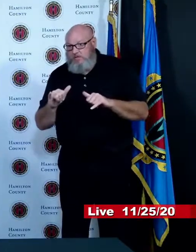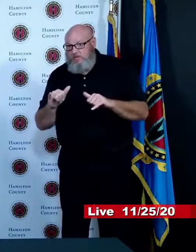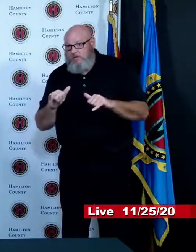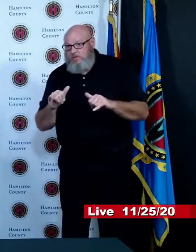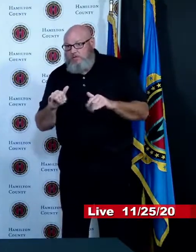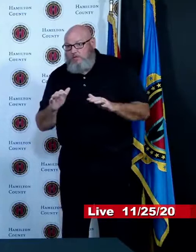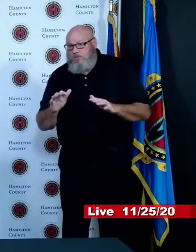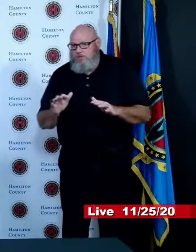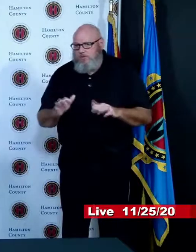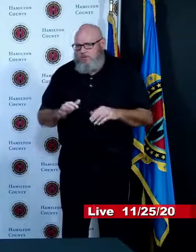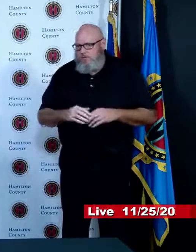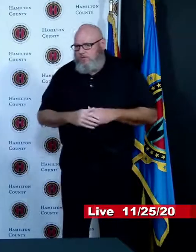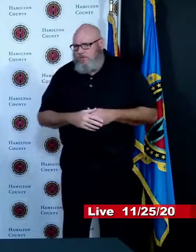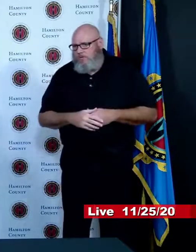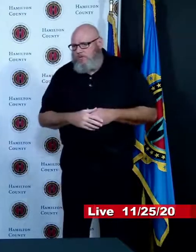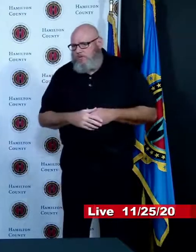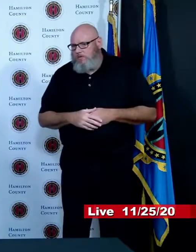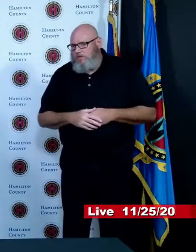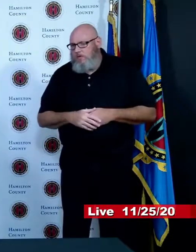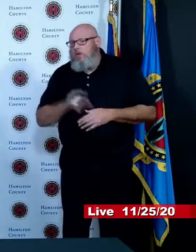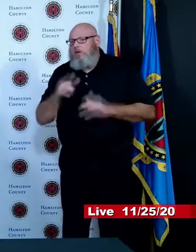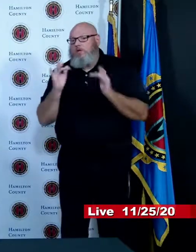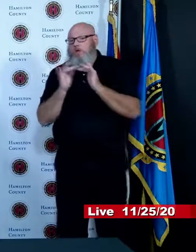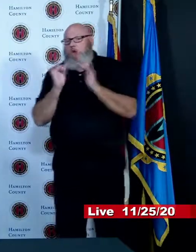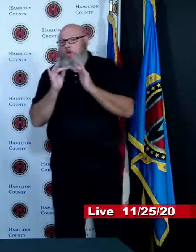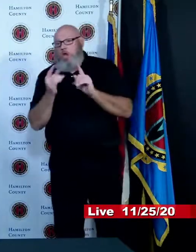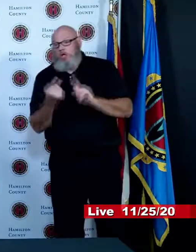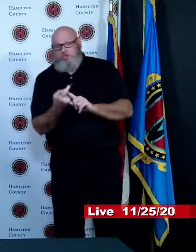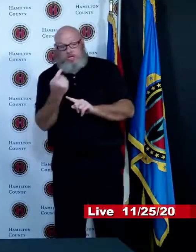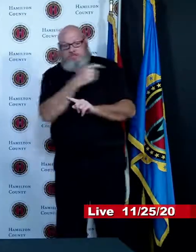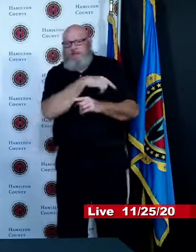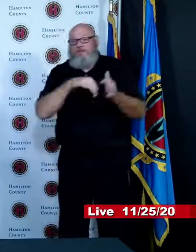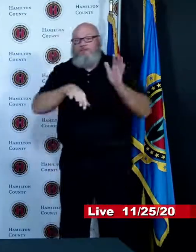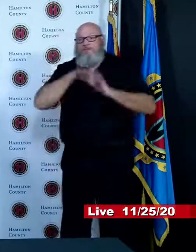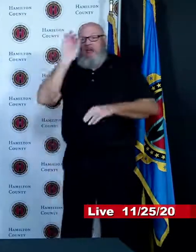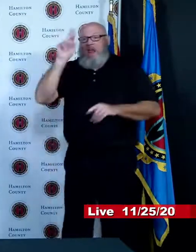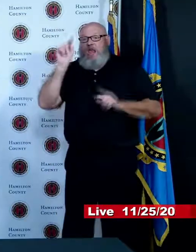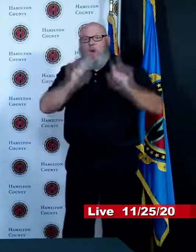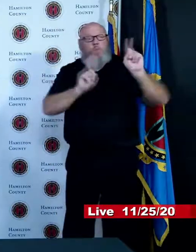the tracing where you're finding out where someone got infected and not just the downstream contacts